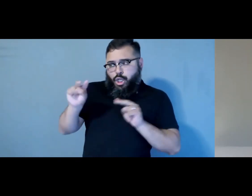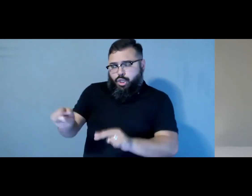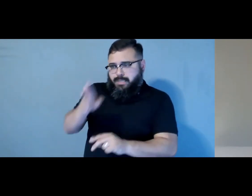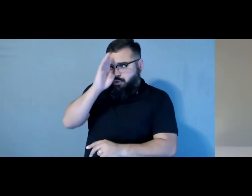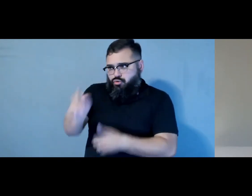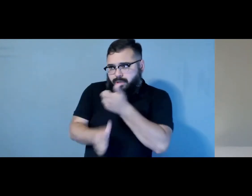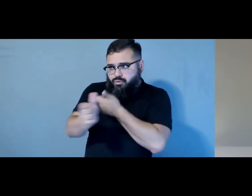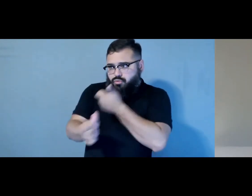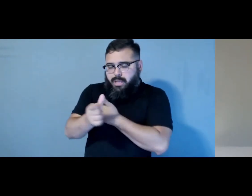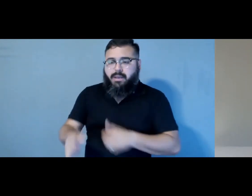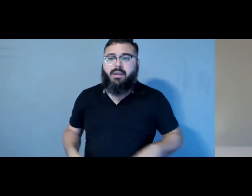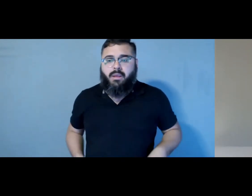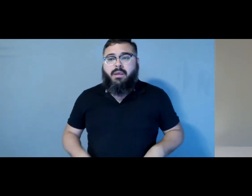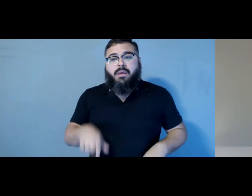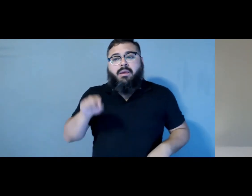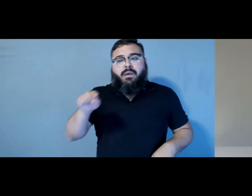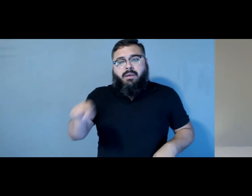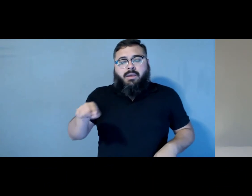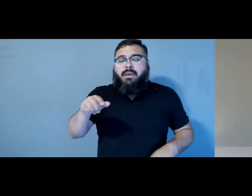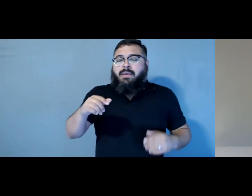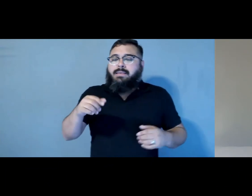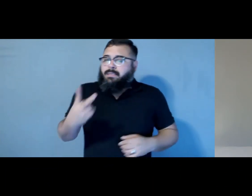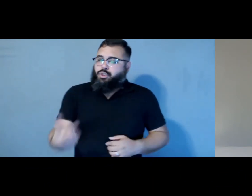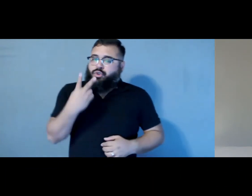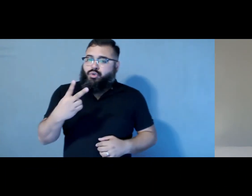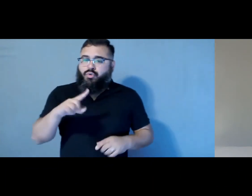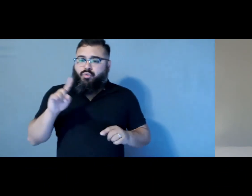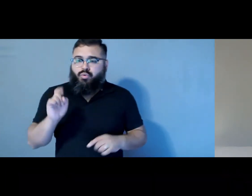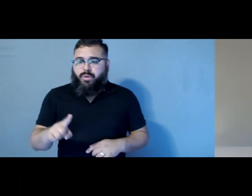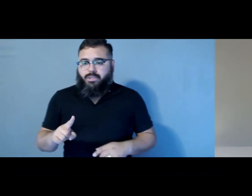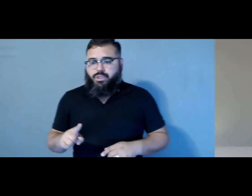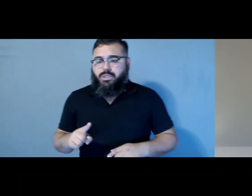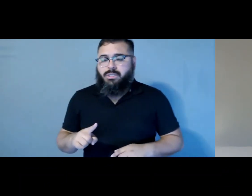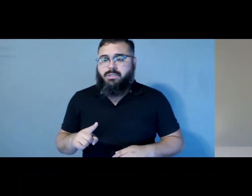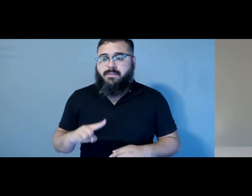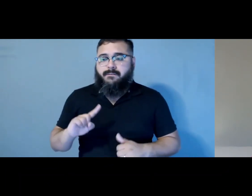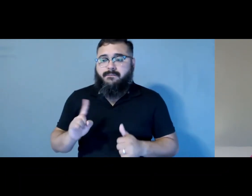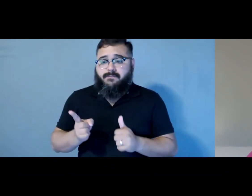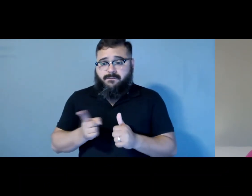So here, I think this part has kinda two questions. The first is that, can't get the vaccine